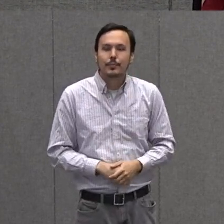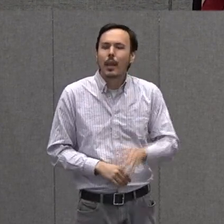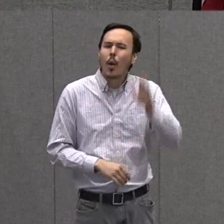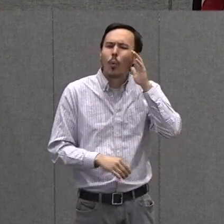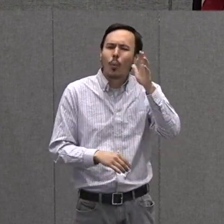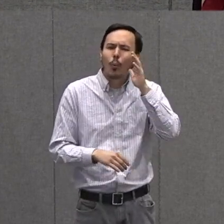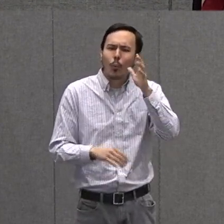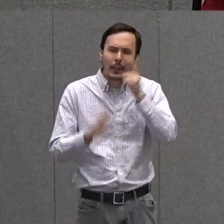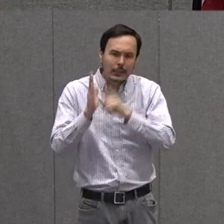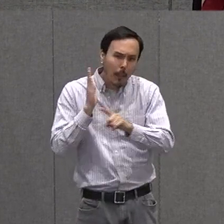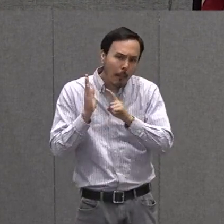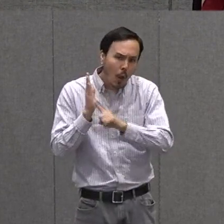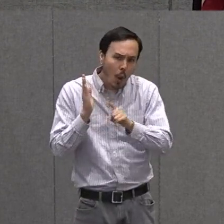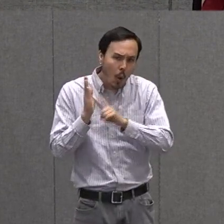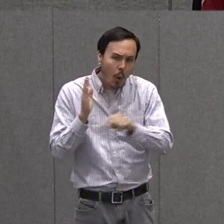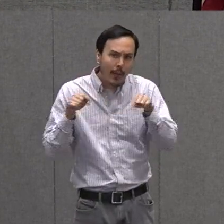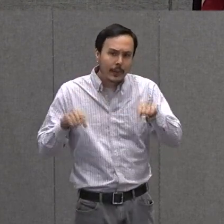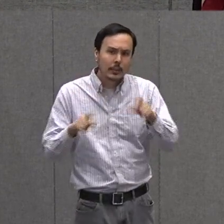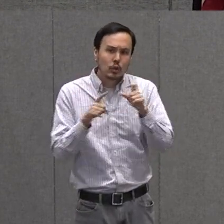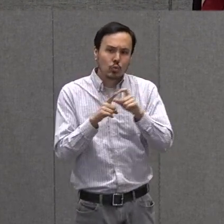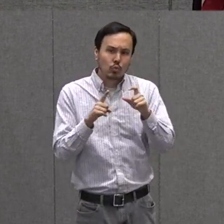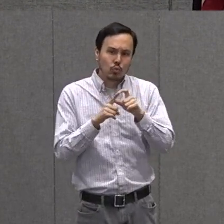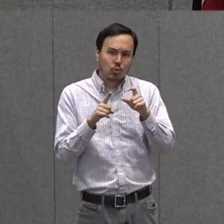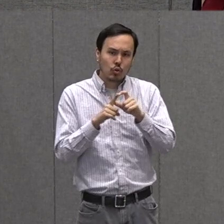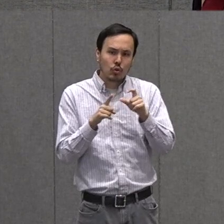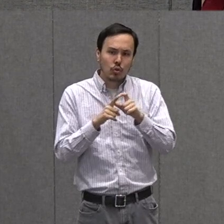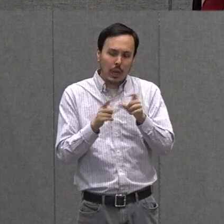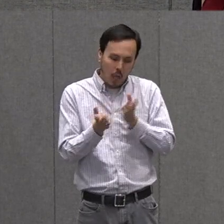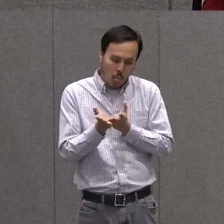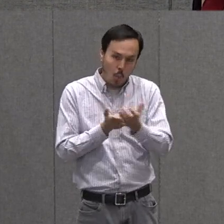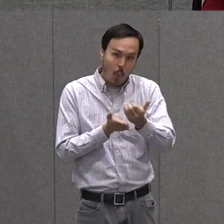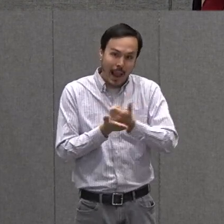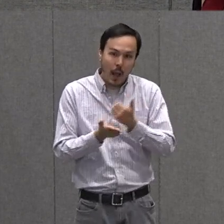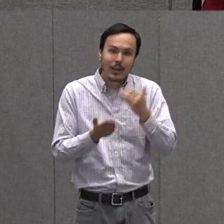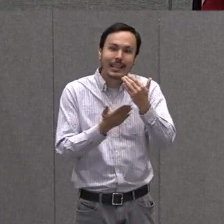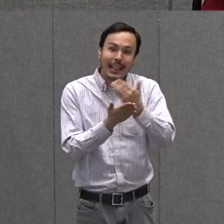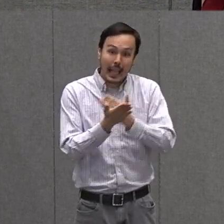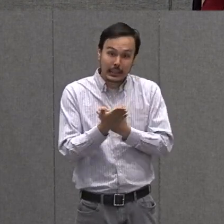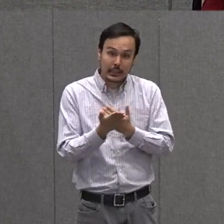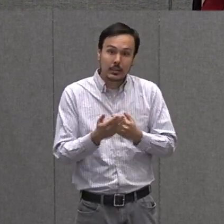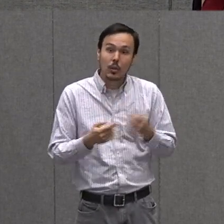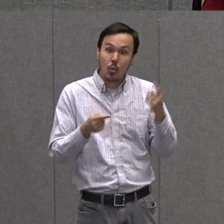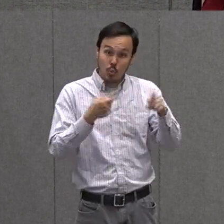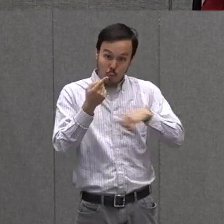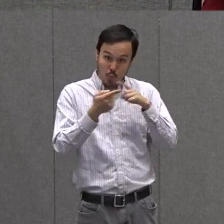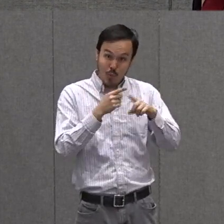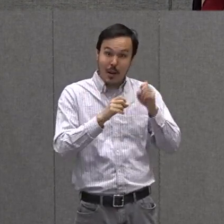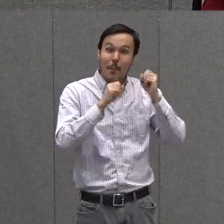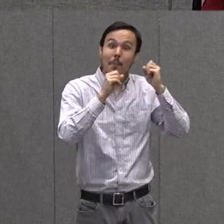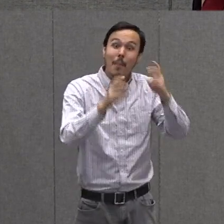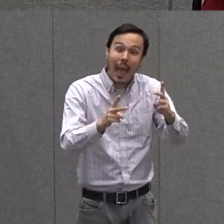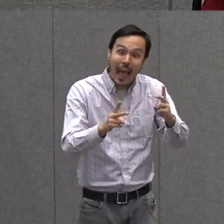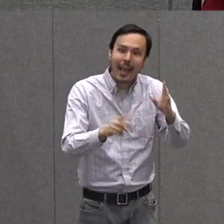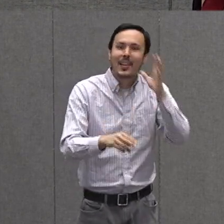throughout our lesson today. When we come right back, we're going to dive in more to the word volunteer.